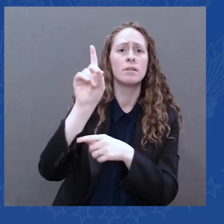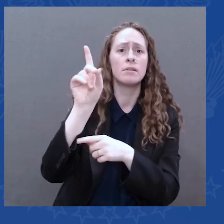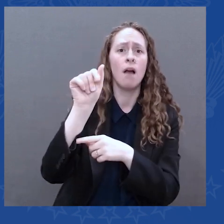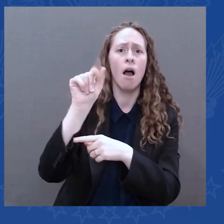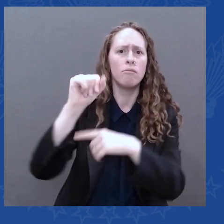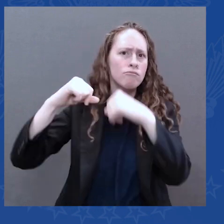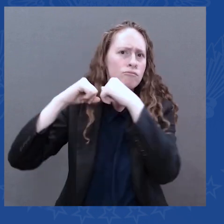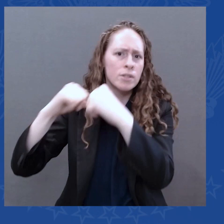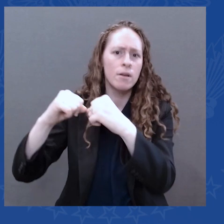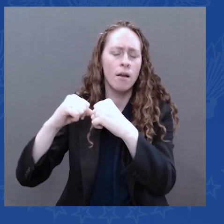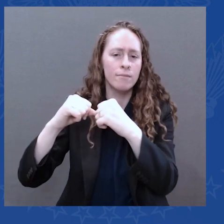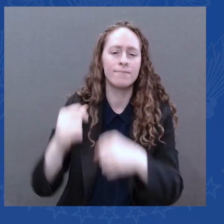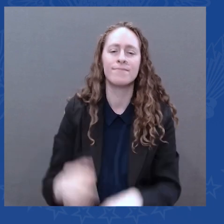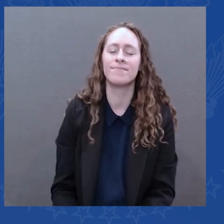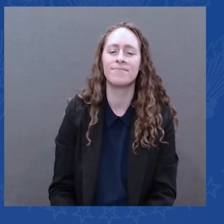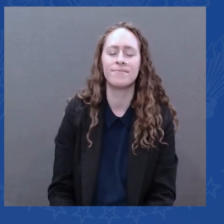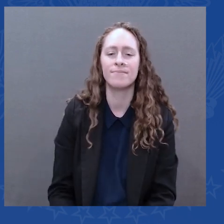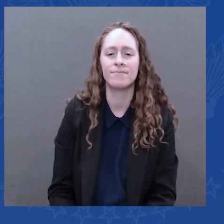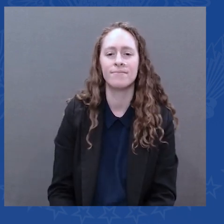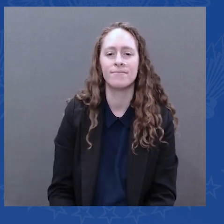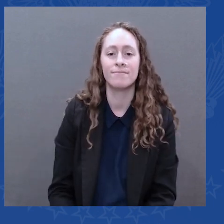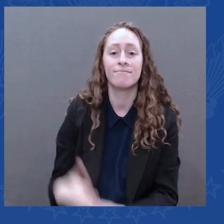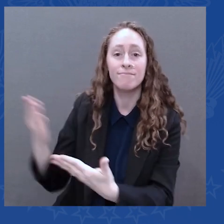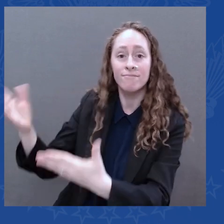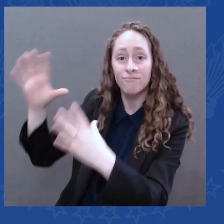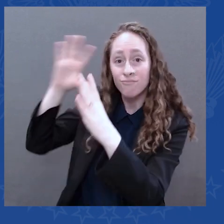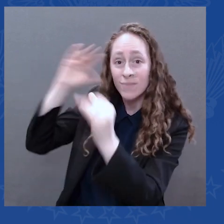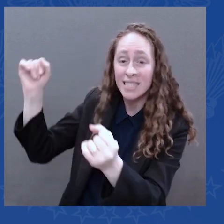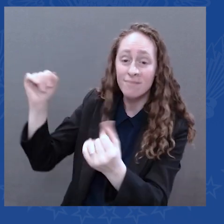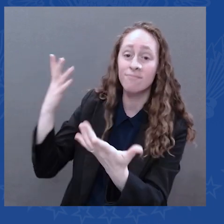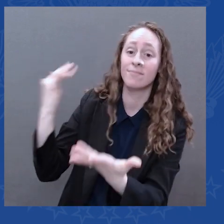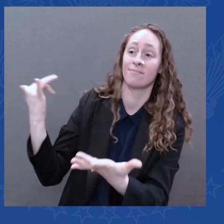Mr. President, Dear Joe: Putin is trying to turn back the clock to another era --